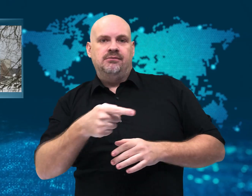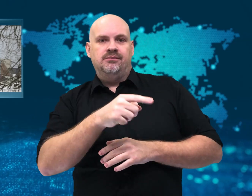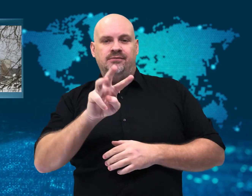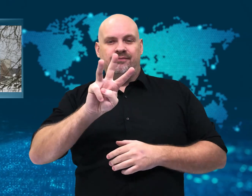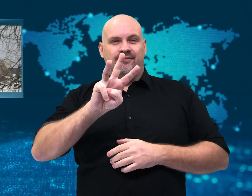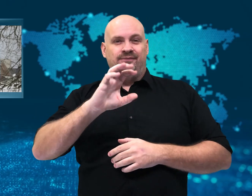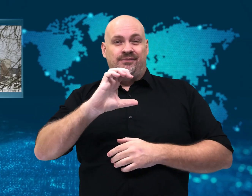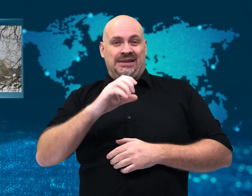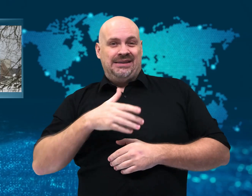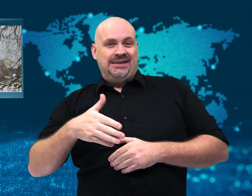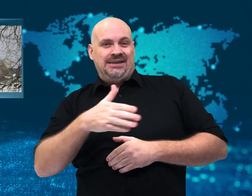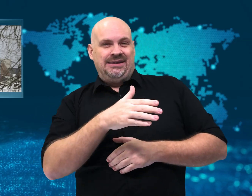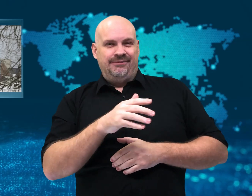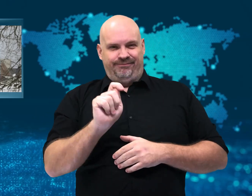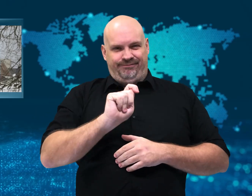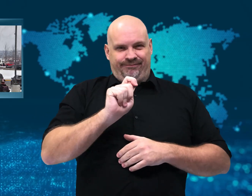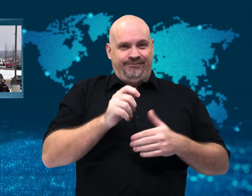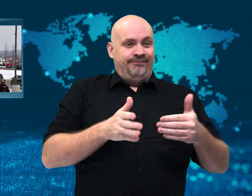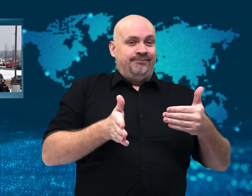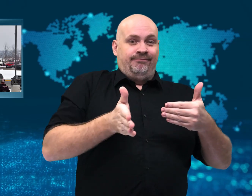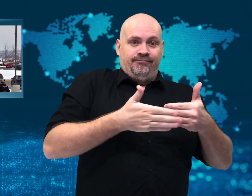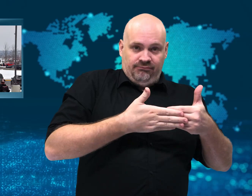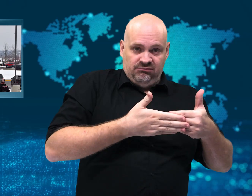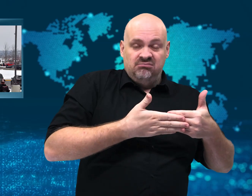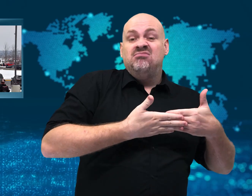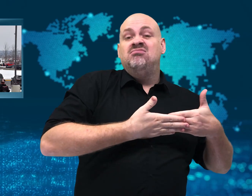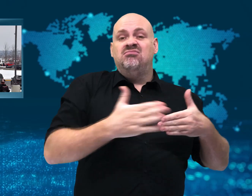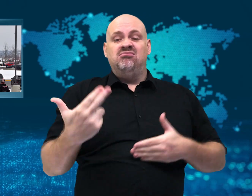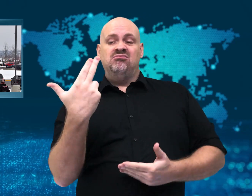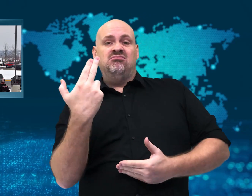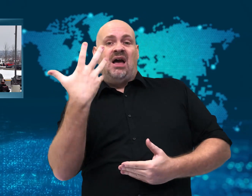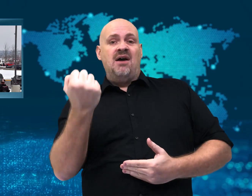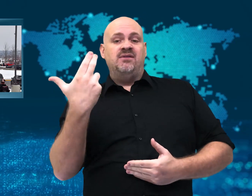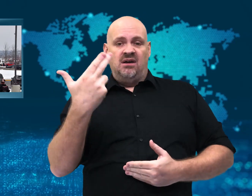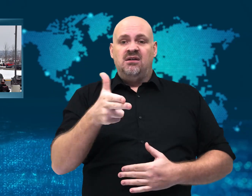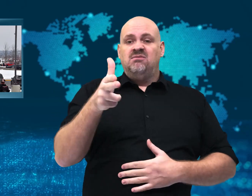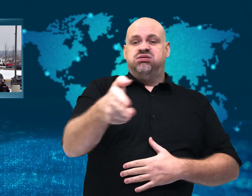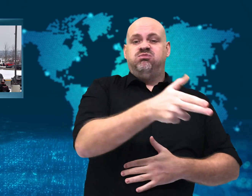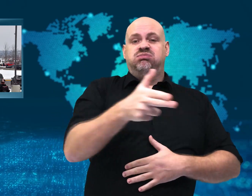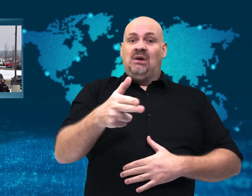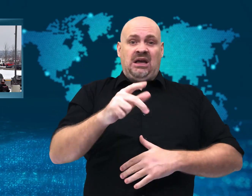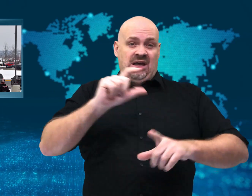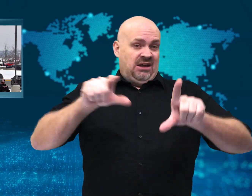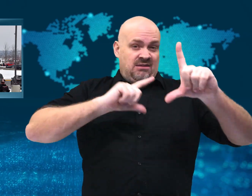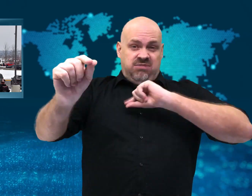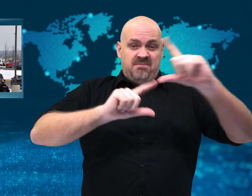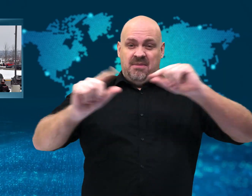Ethan went into the bathroom and came out with a gun,